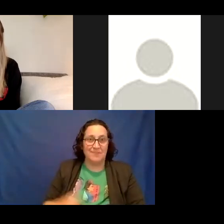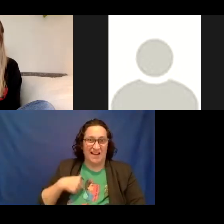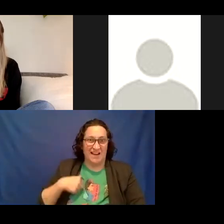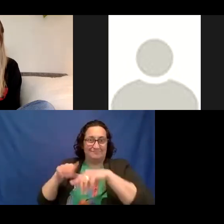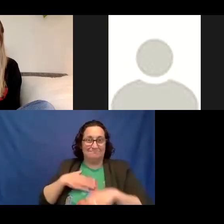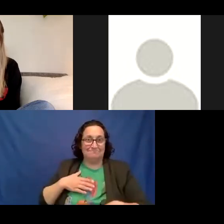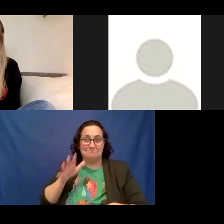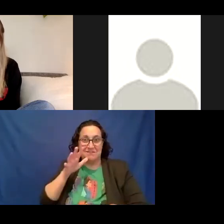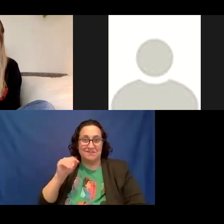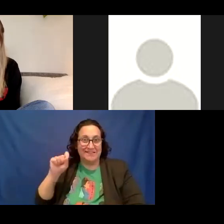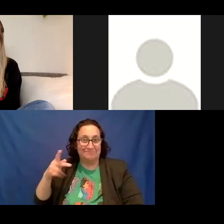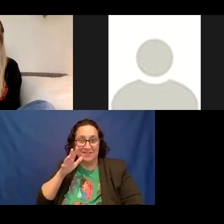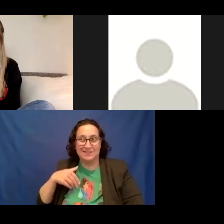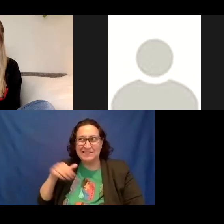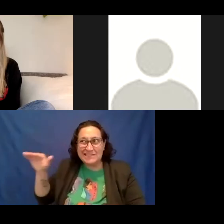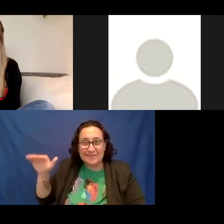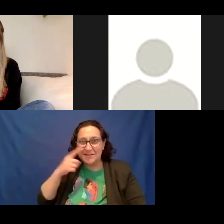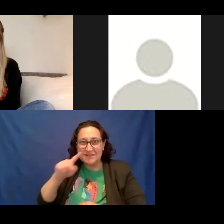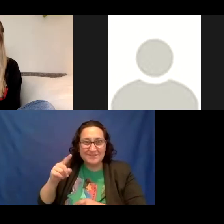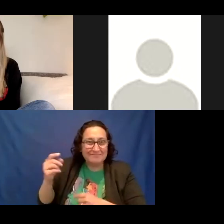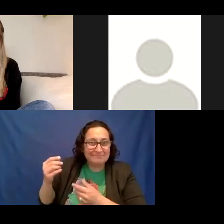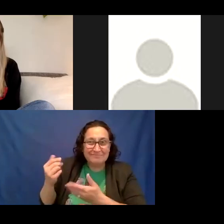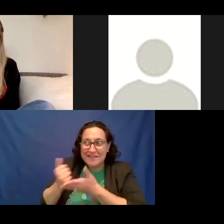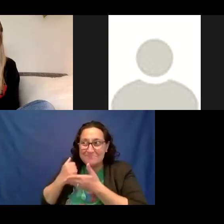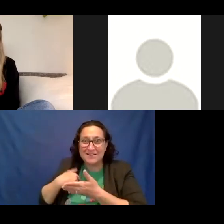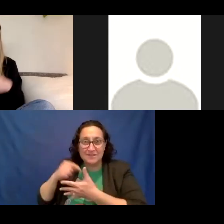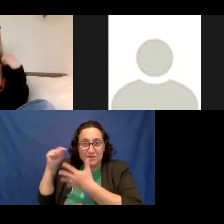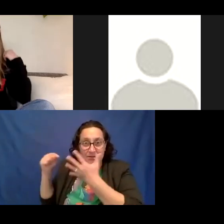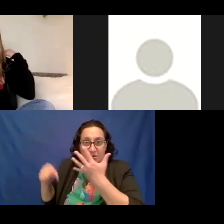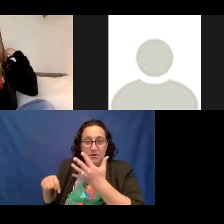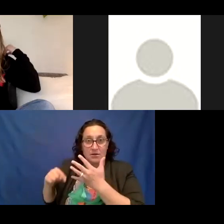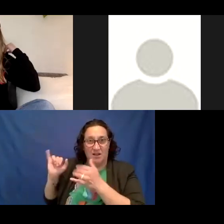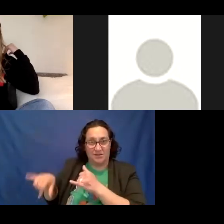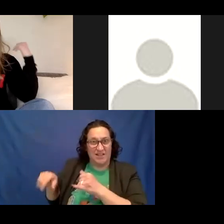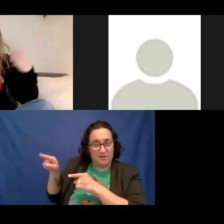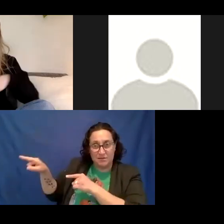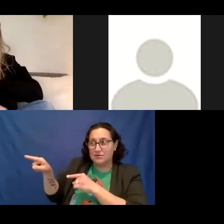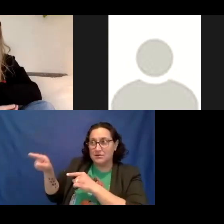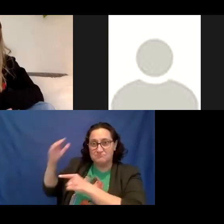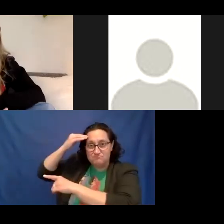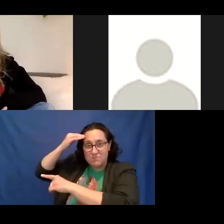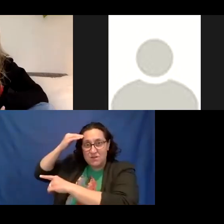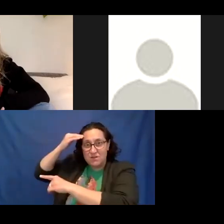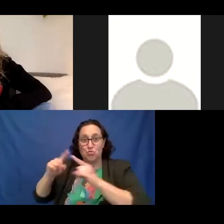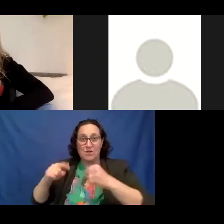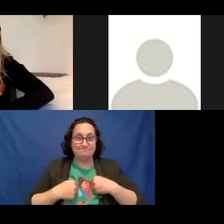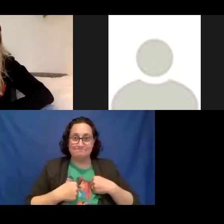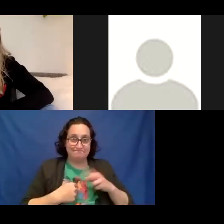coming out of school there were a lot of skills that I didn't know and I had to rely on my mom and stepmom for these basic kind of life skills that they had